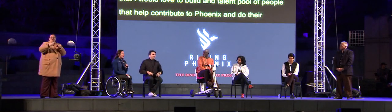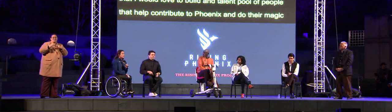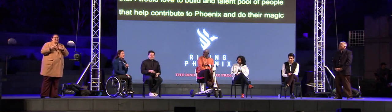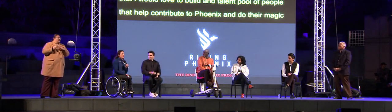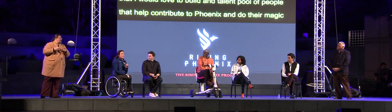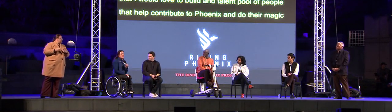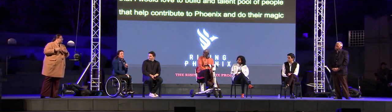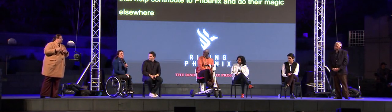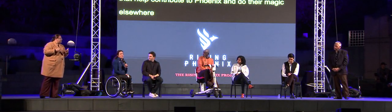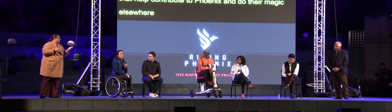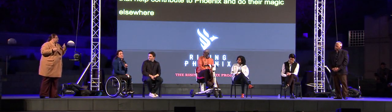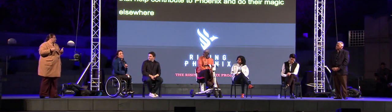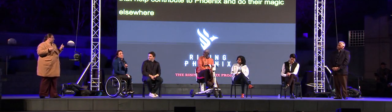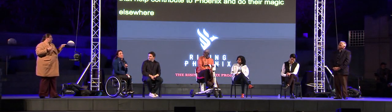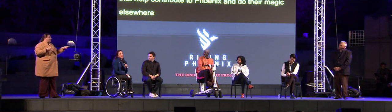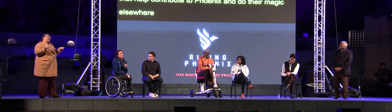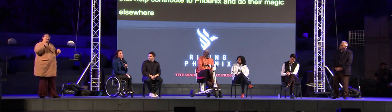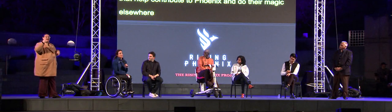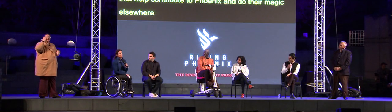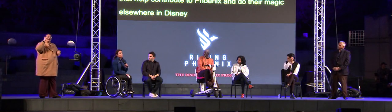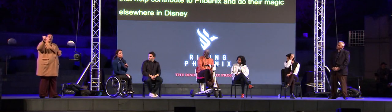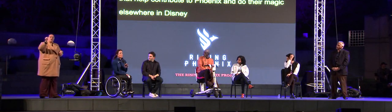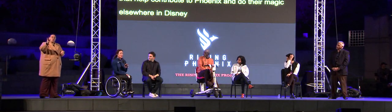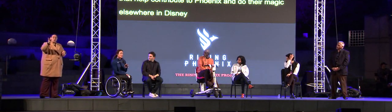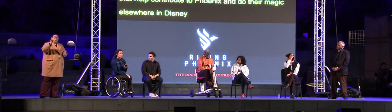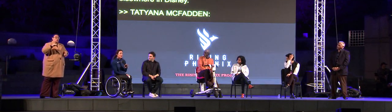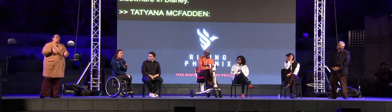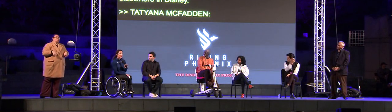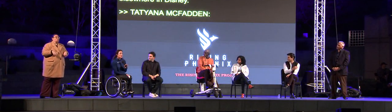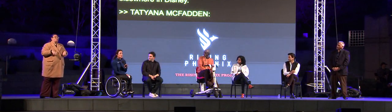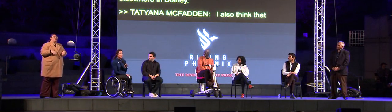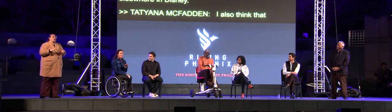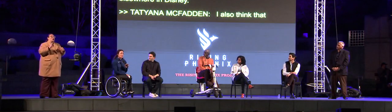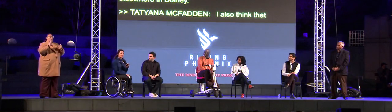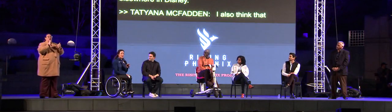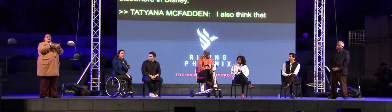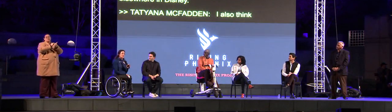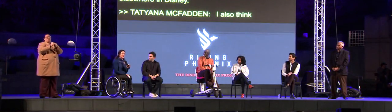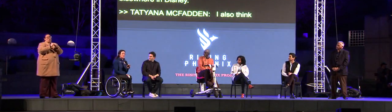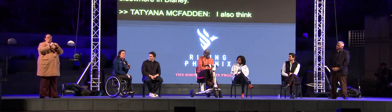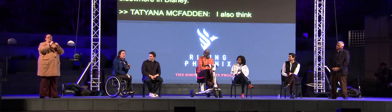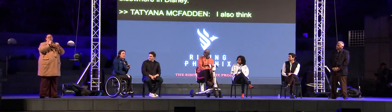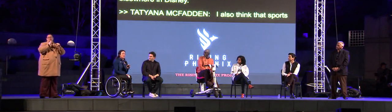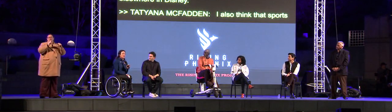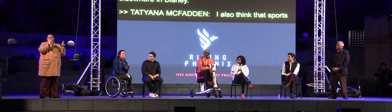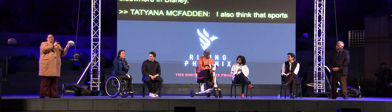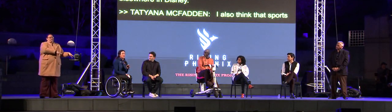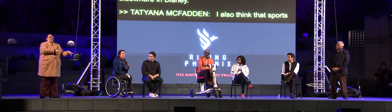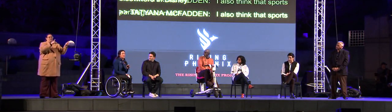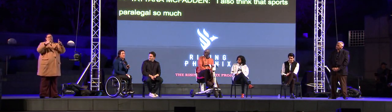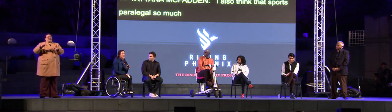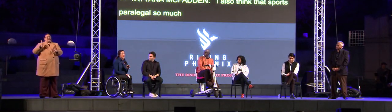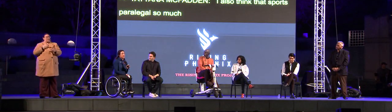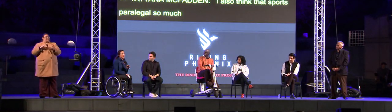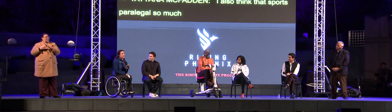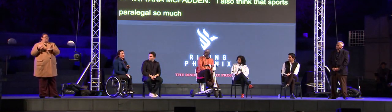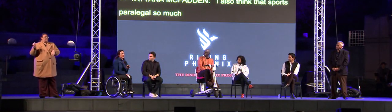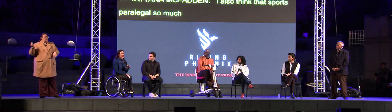And I also think sports parallels so much back into our own communities. I feel like--